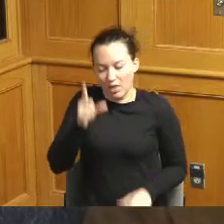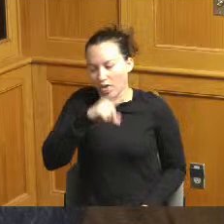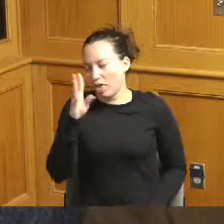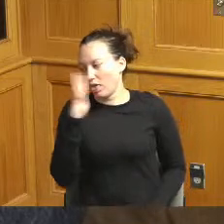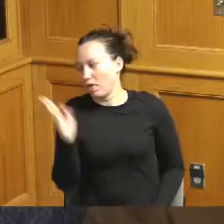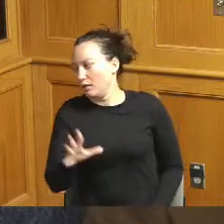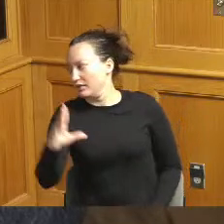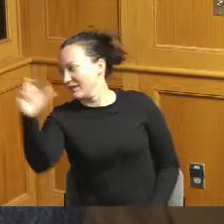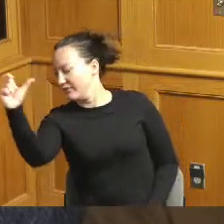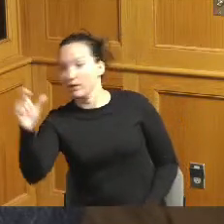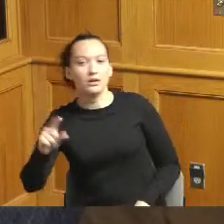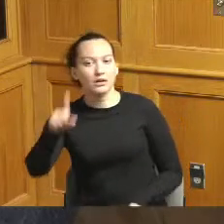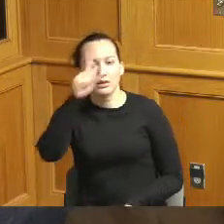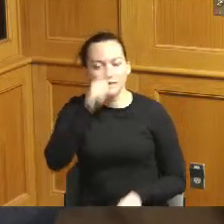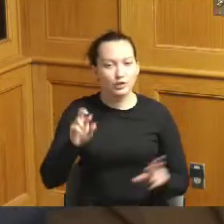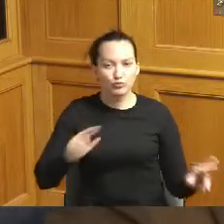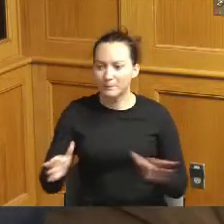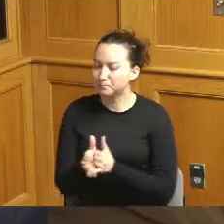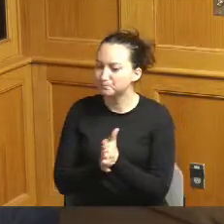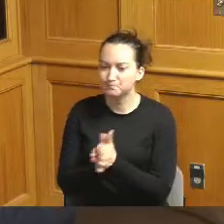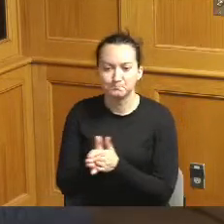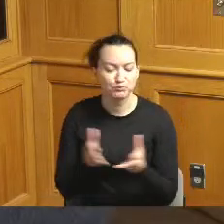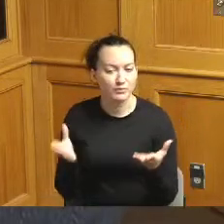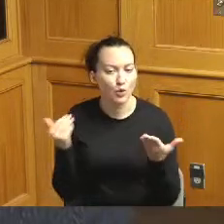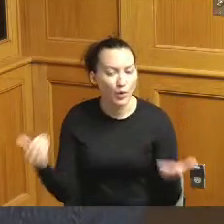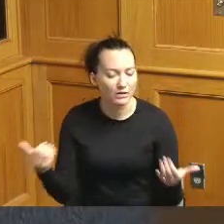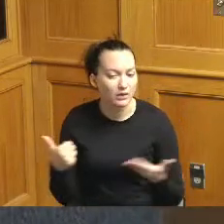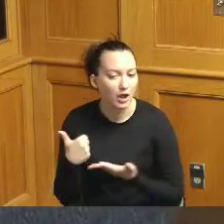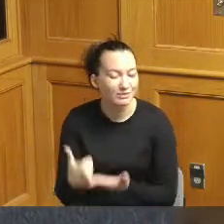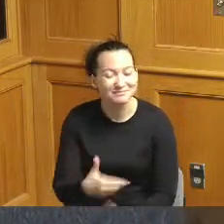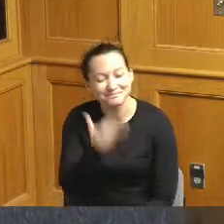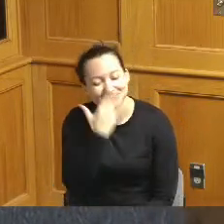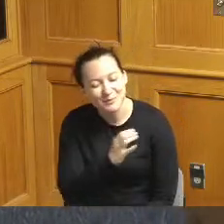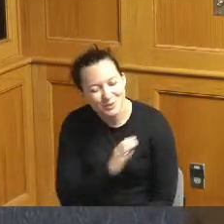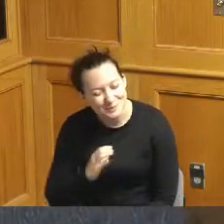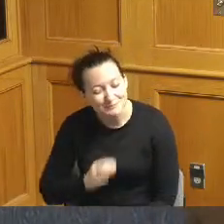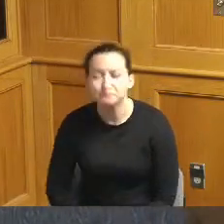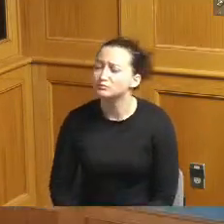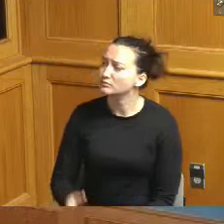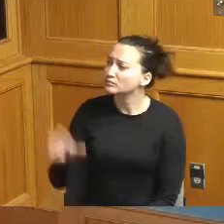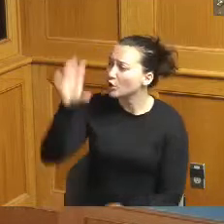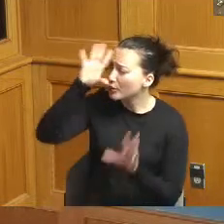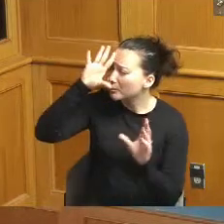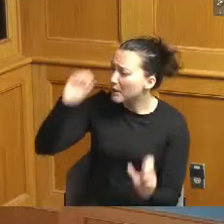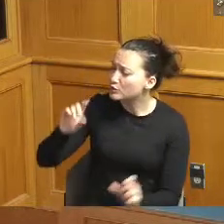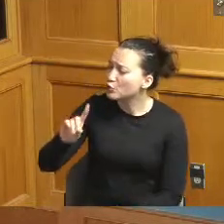to do whatever we can to help with that thank you thank you thanks I just wanted to make a comment